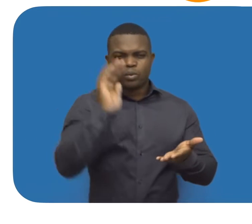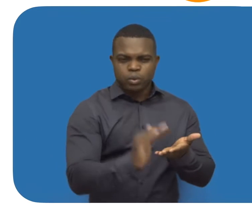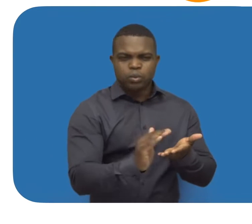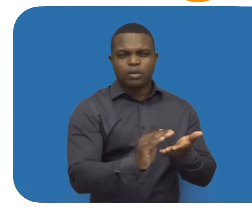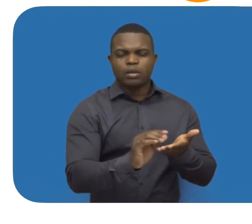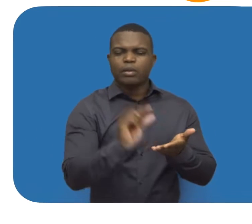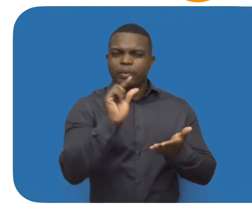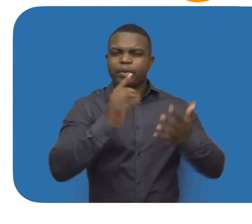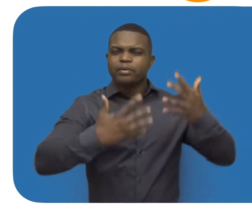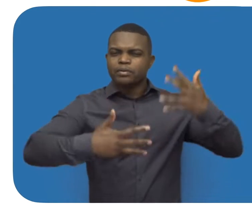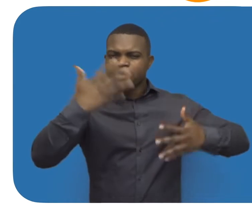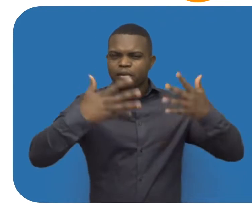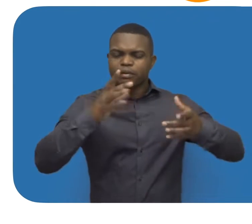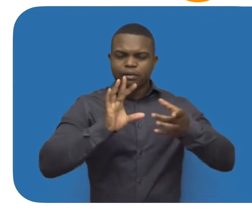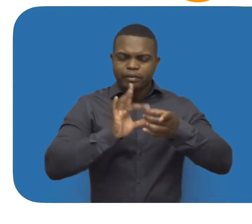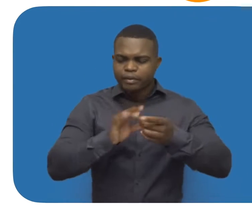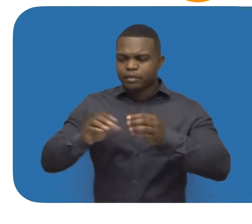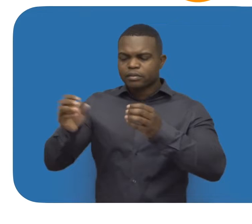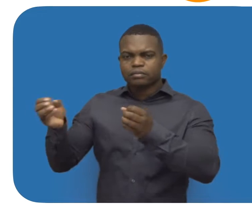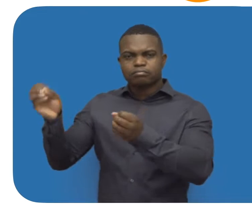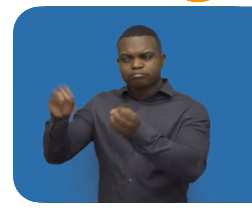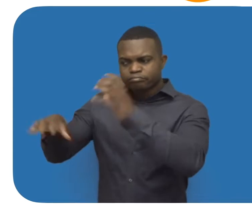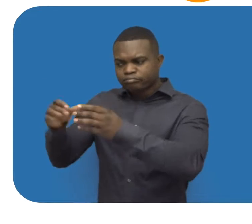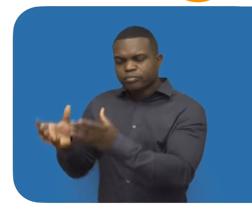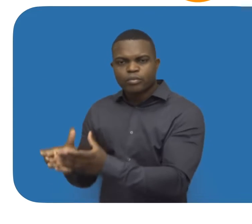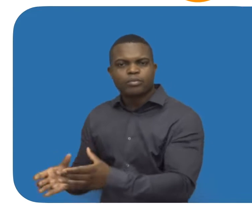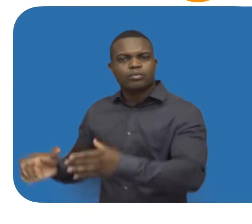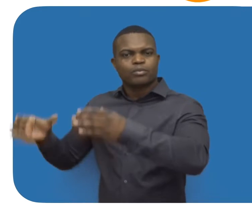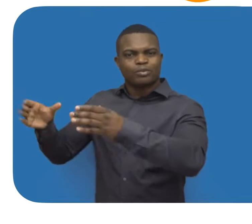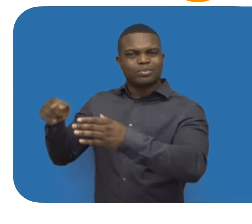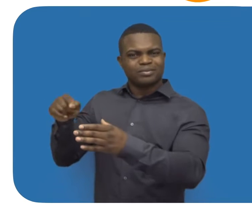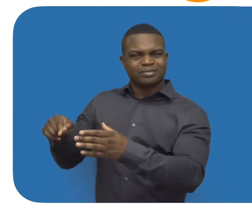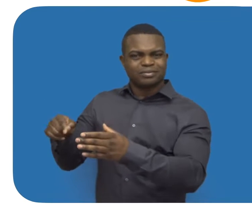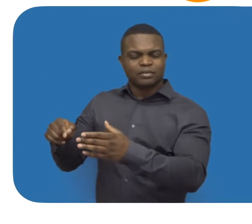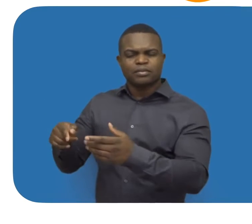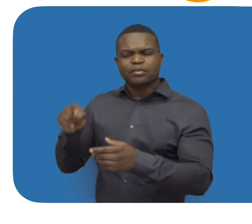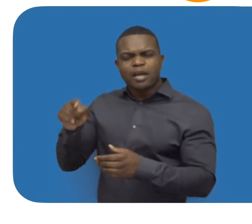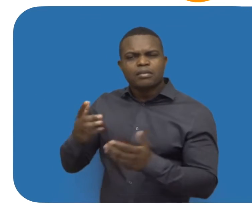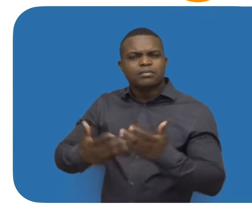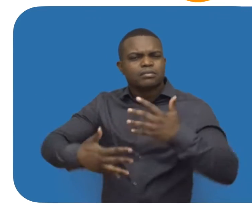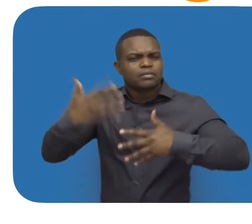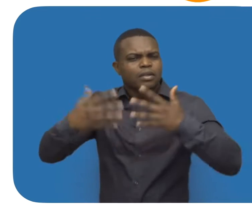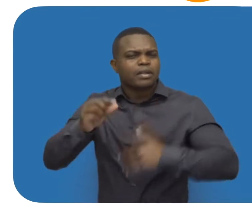and very little data for corpus-driven research exists. To address this lack of data,